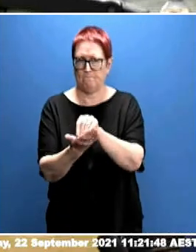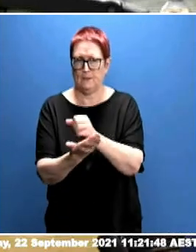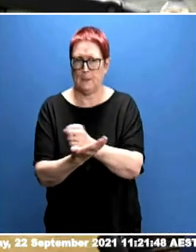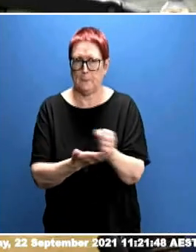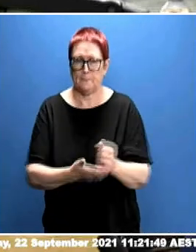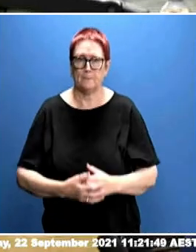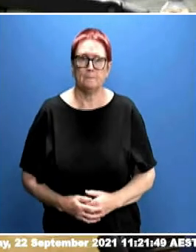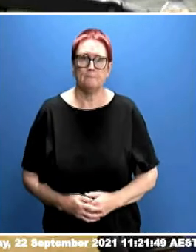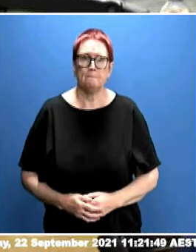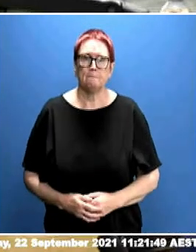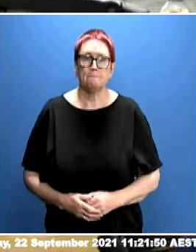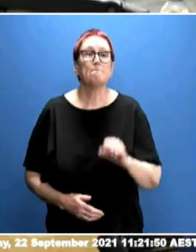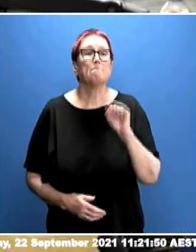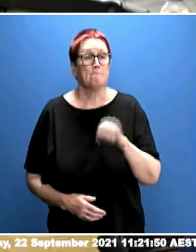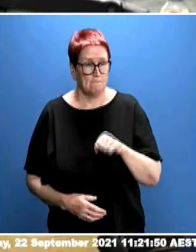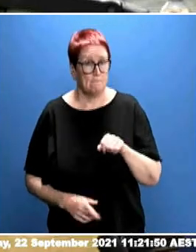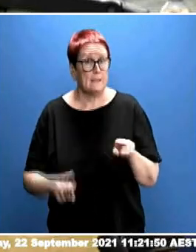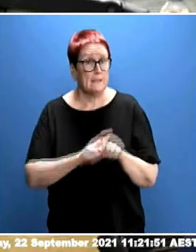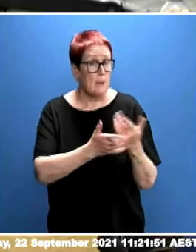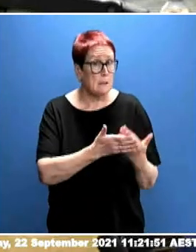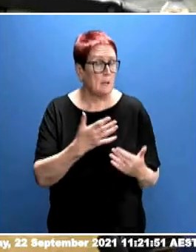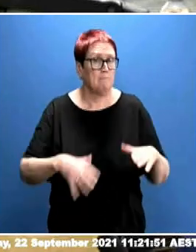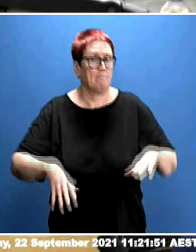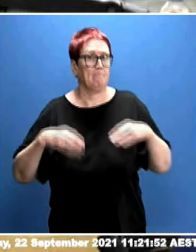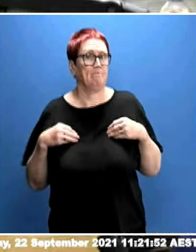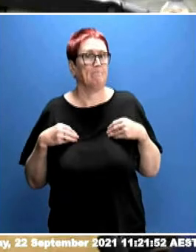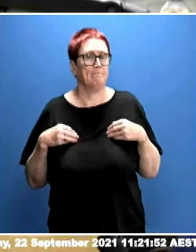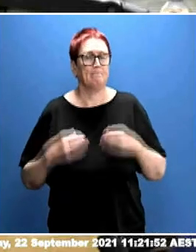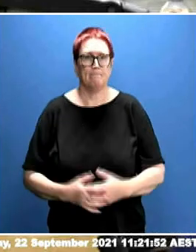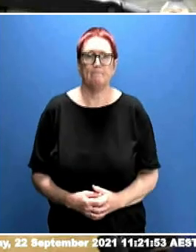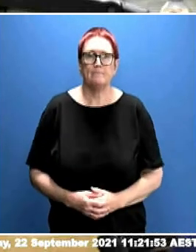That statement will also be admitted into evidence and given that marking. Thank you.